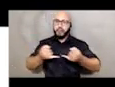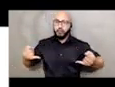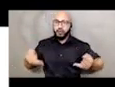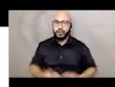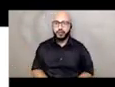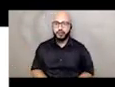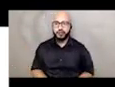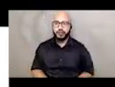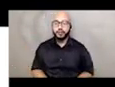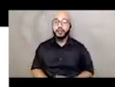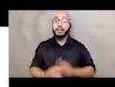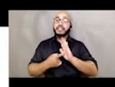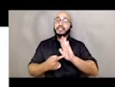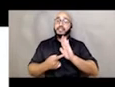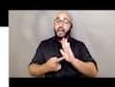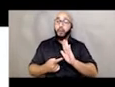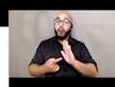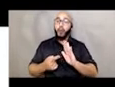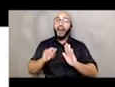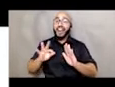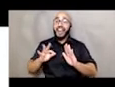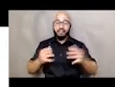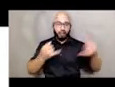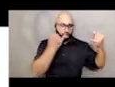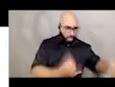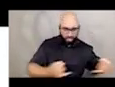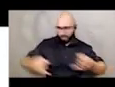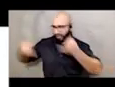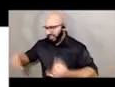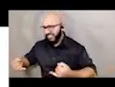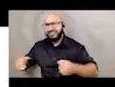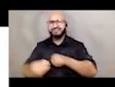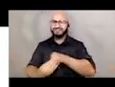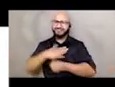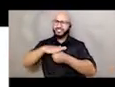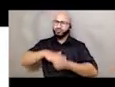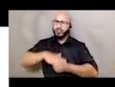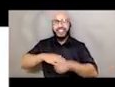Setting boundaries can be very stressful. But it's only temporary and it's brief.